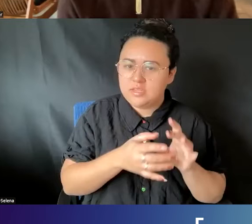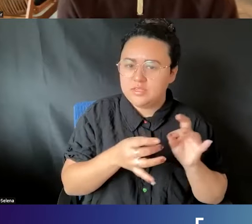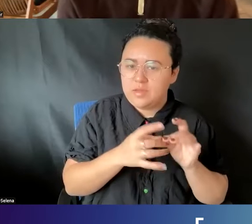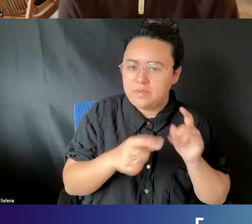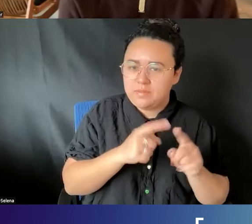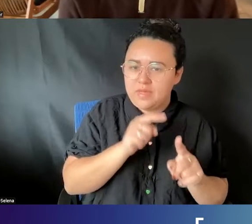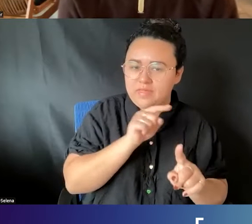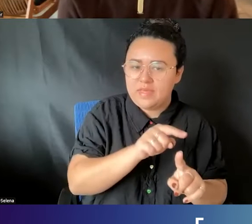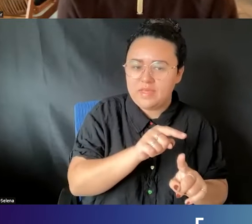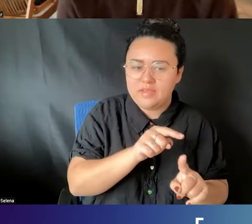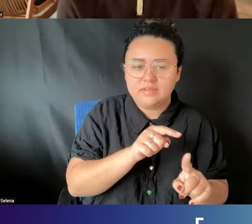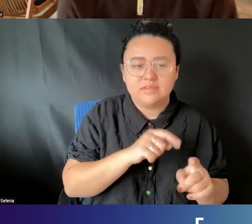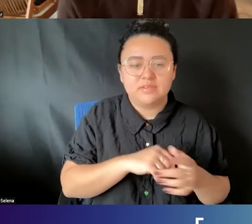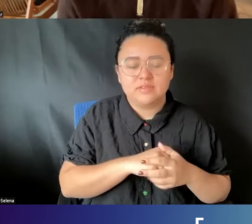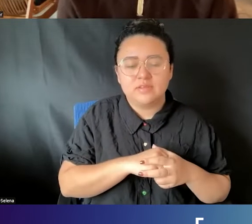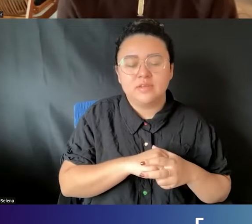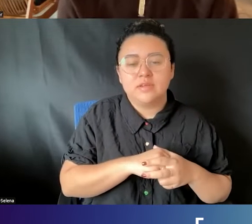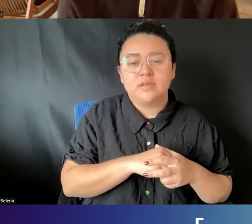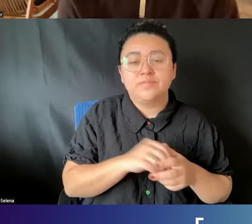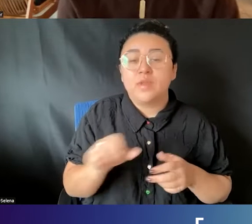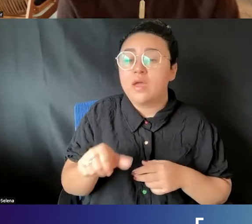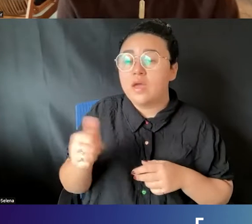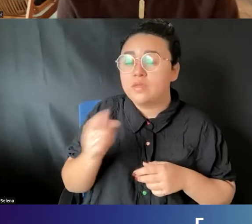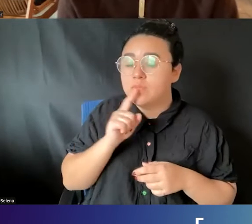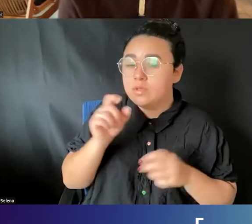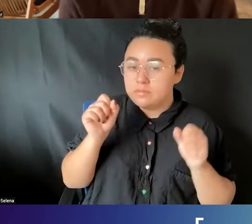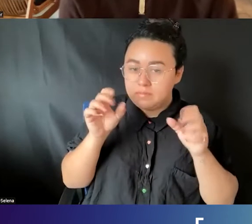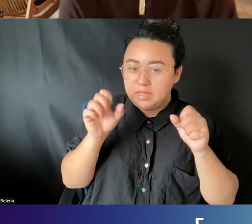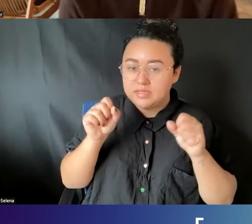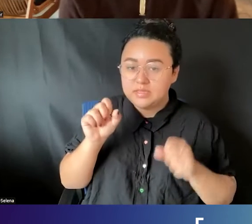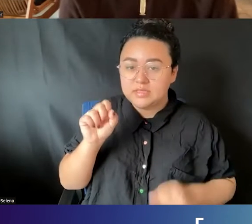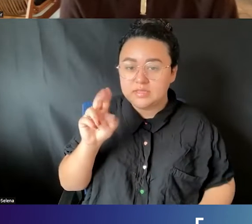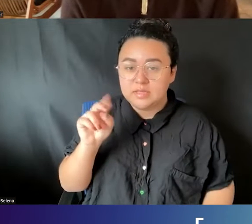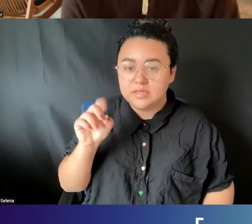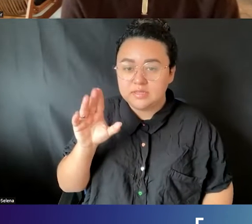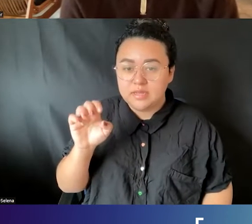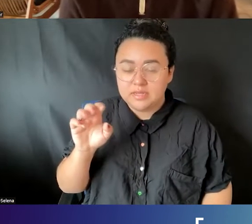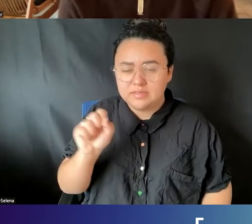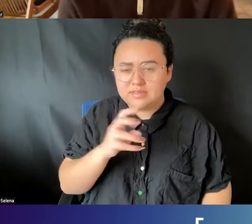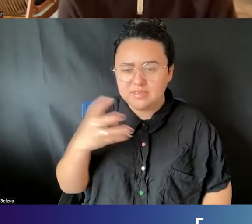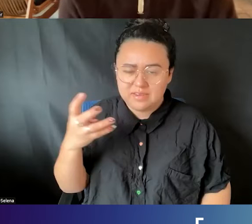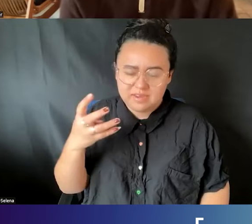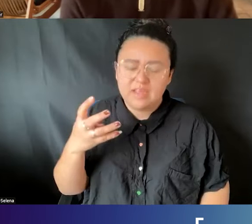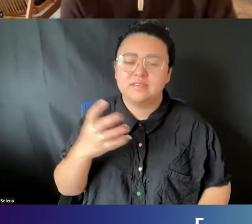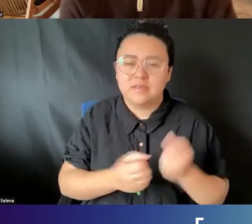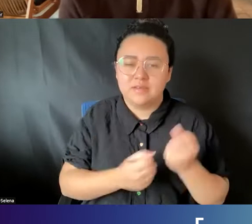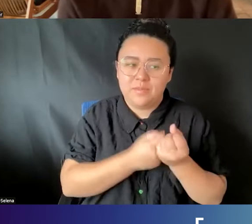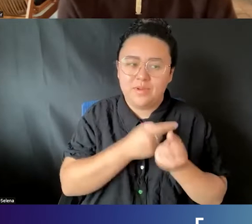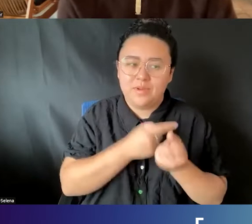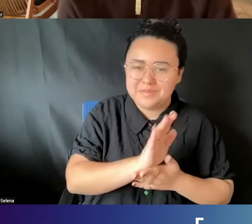extent but really amazing Sundance creative distribution fellowship supported that films and so took sort of a hybrid approach